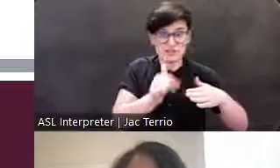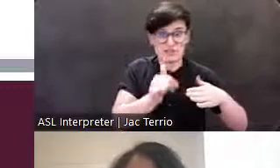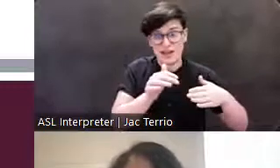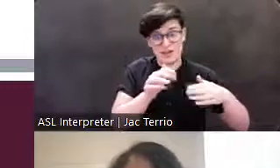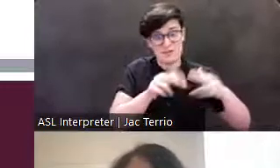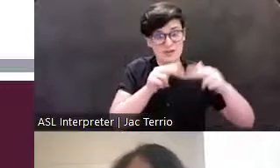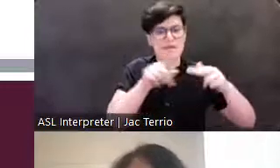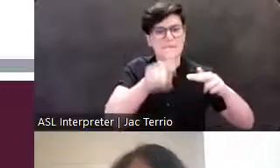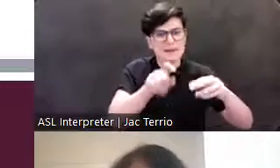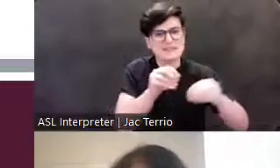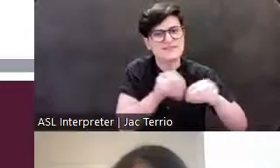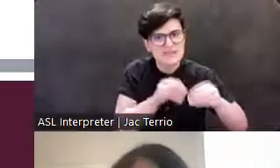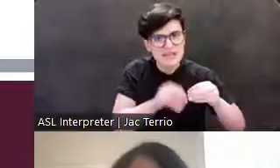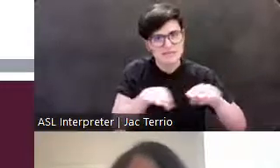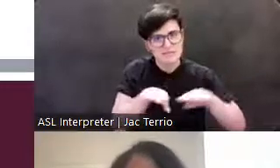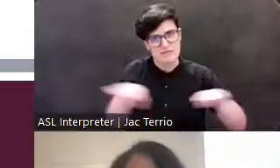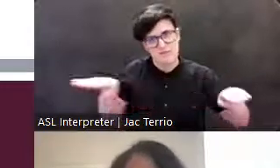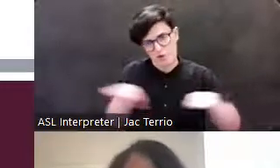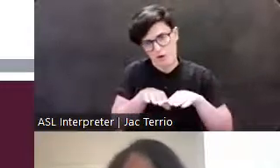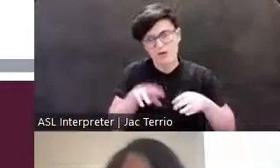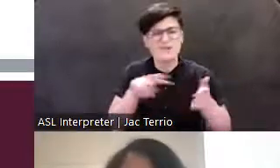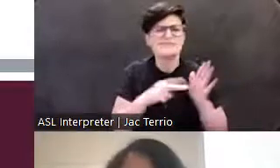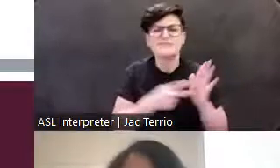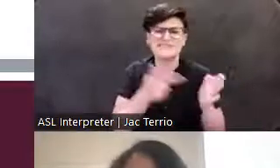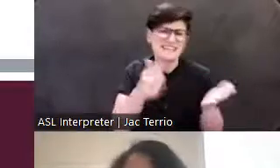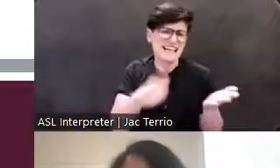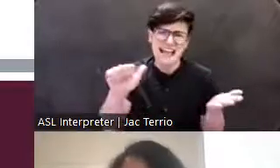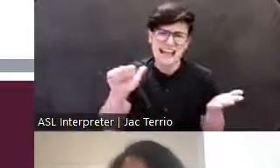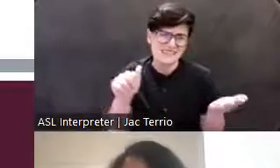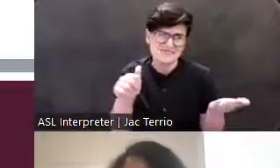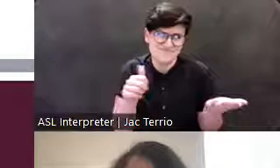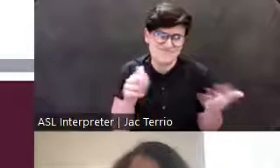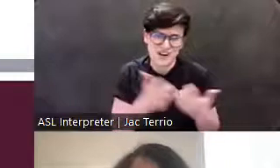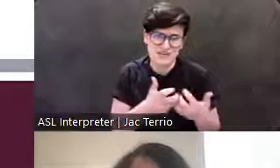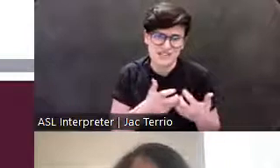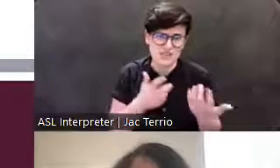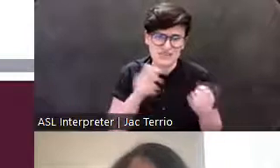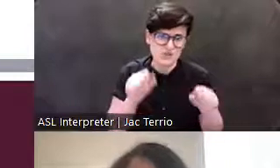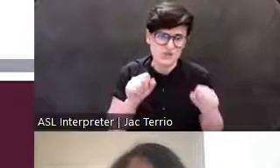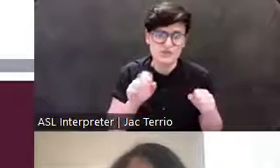And just like we were talking about with reasonable accommodations, what is a reasonable modification